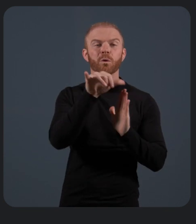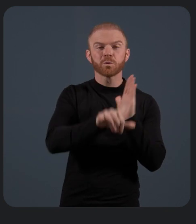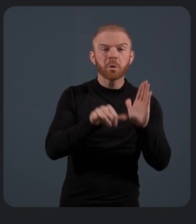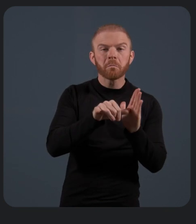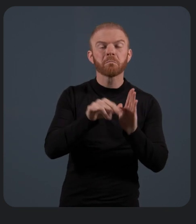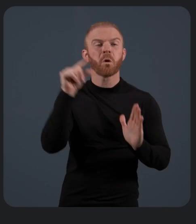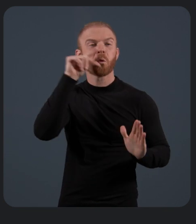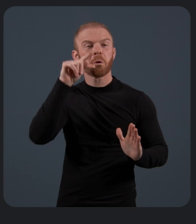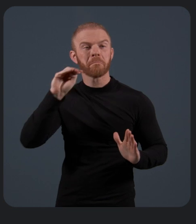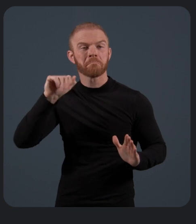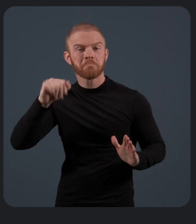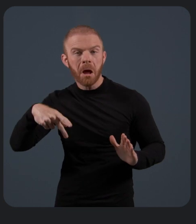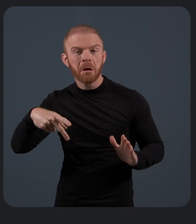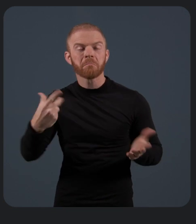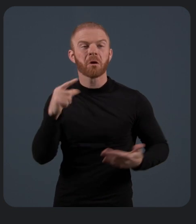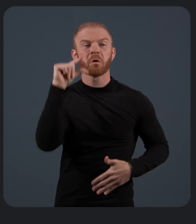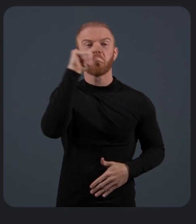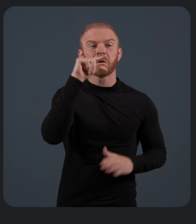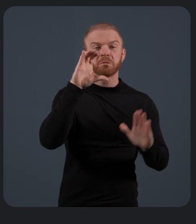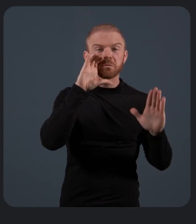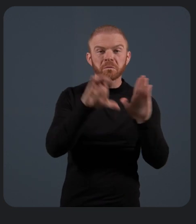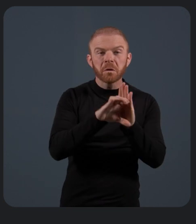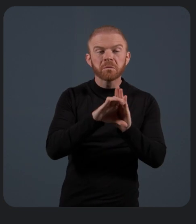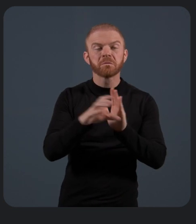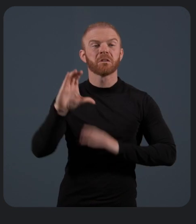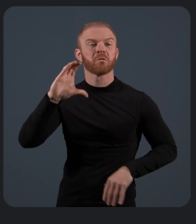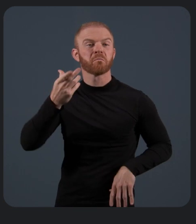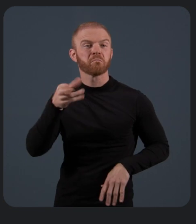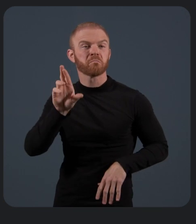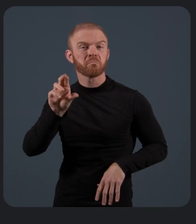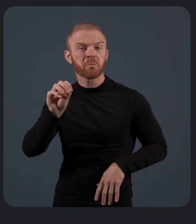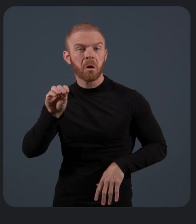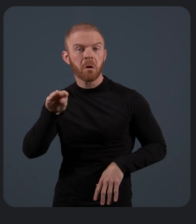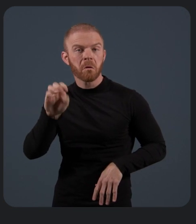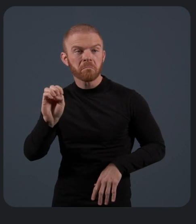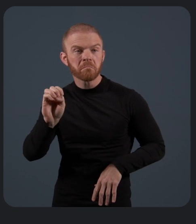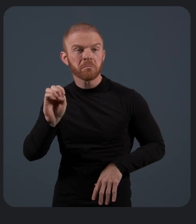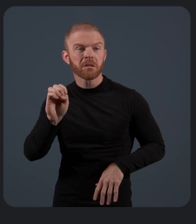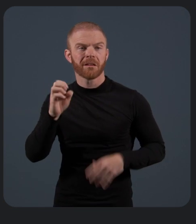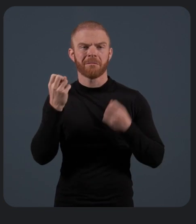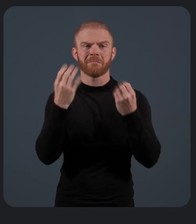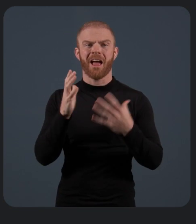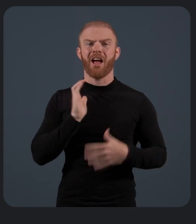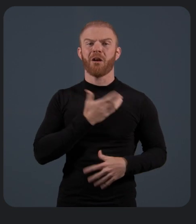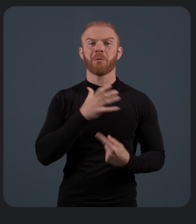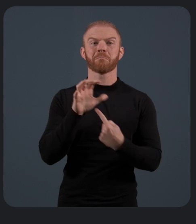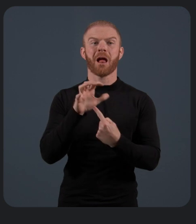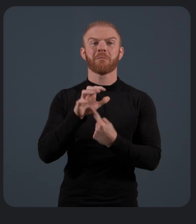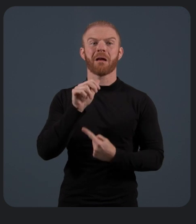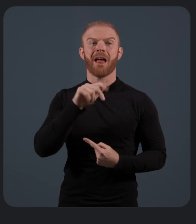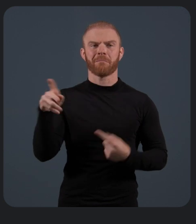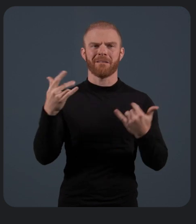like YouTube, YouTube Music, Google Photos, Google Maps, and Chrome, and many of our most popular apps